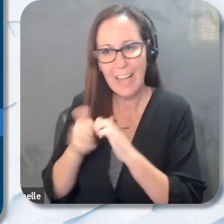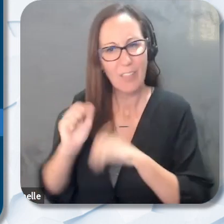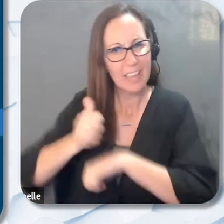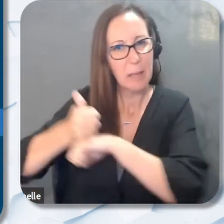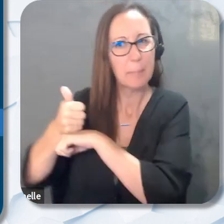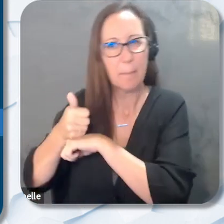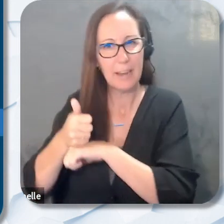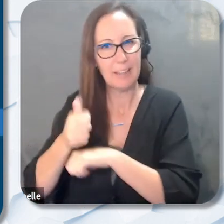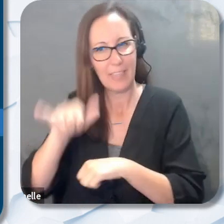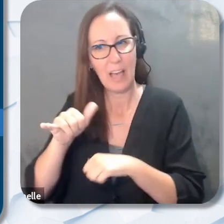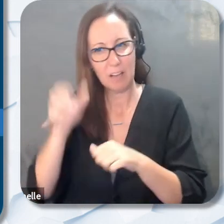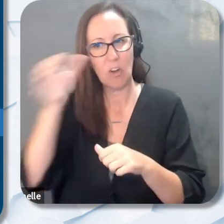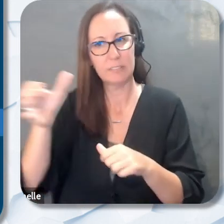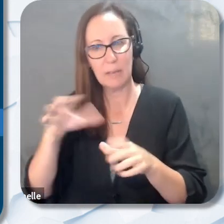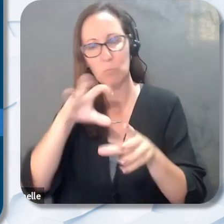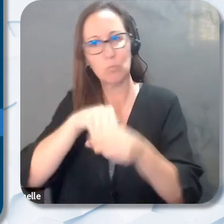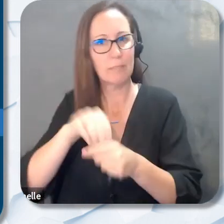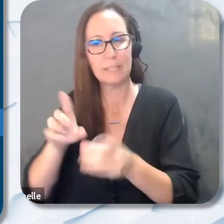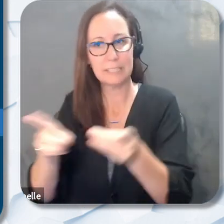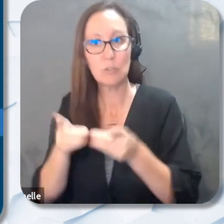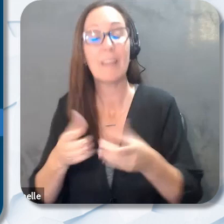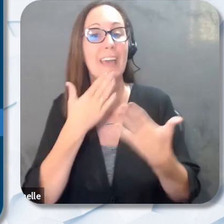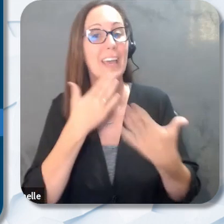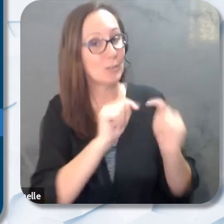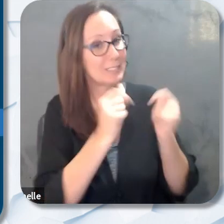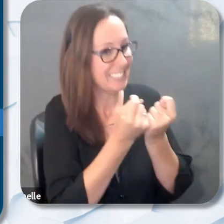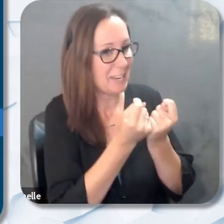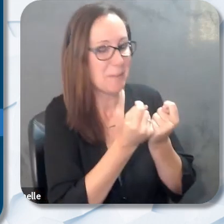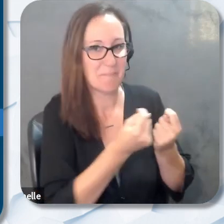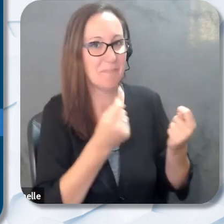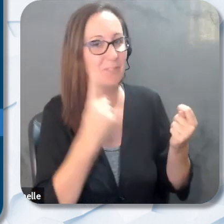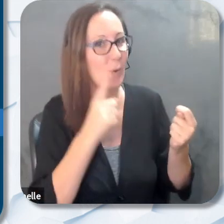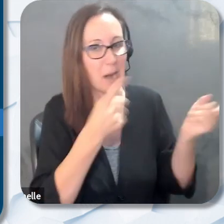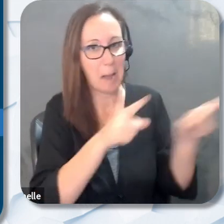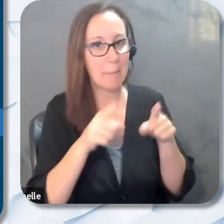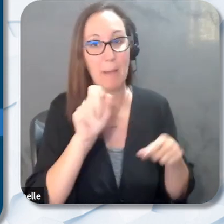Before we start a big thank you to my team for making this happen, especially Beth Malloy Steve